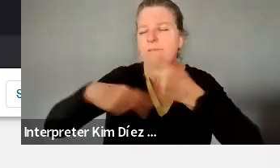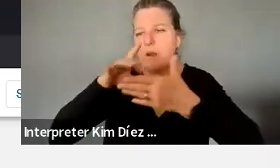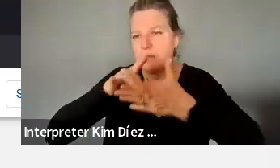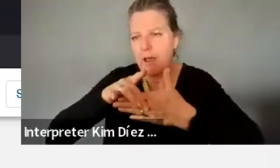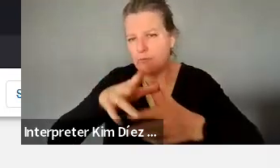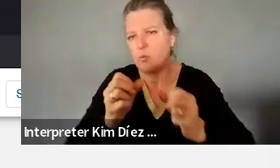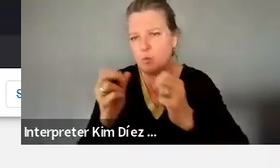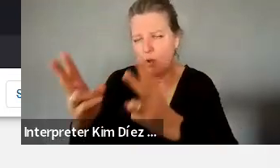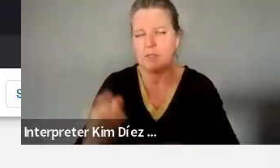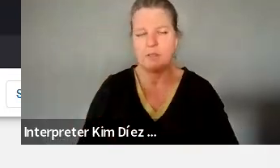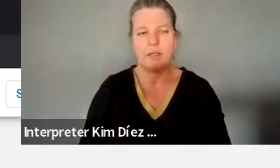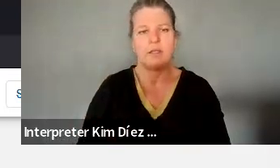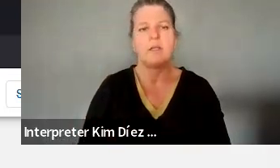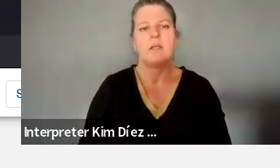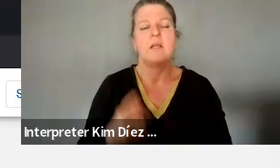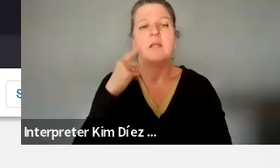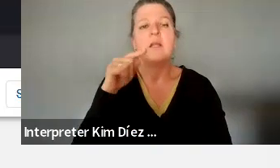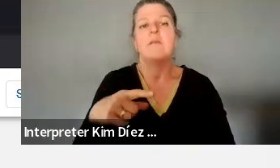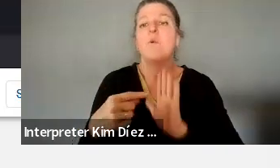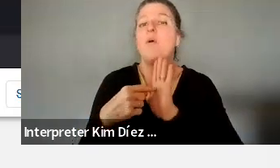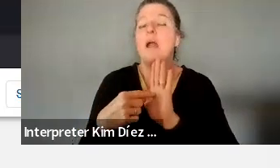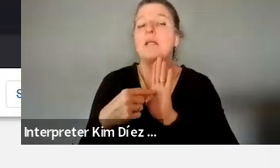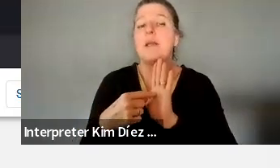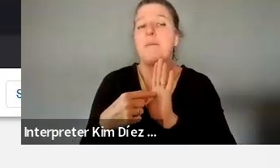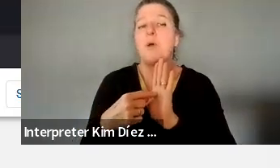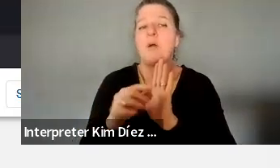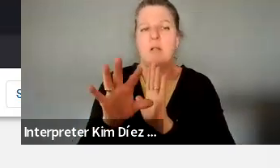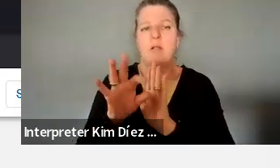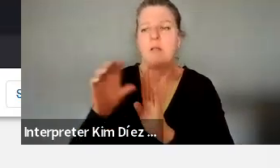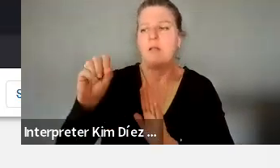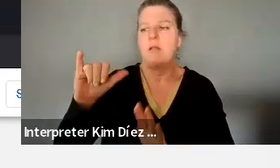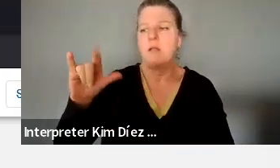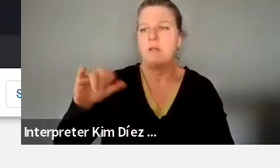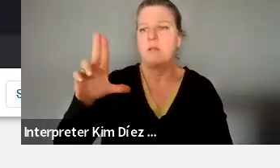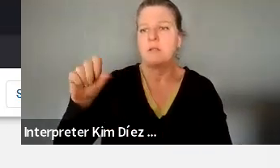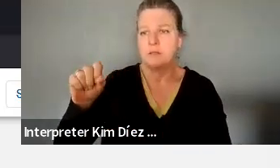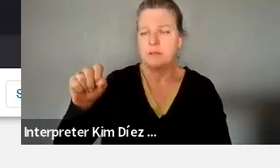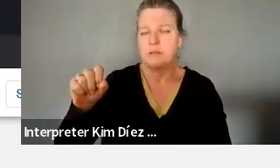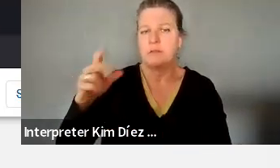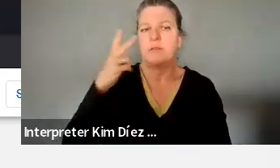Just for the sake of example, I will choose syllabus. Obviously, languages is right here.